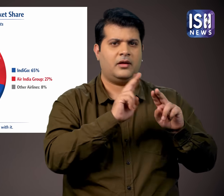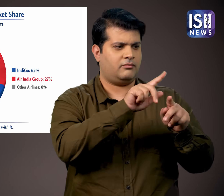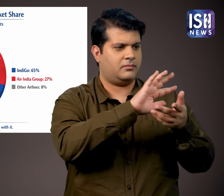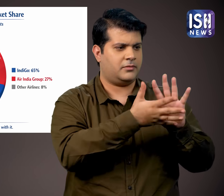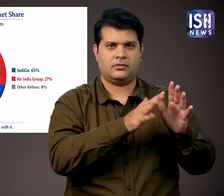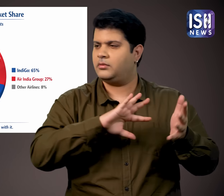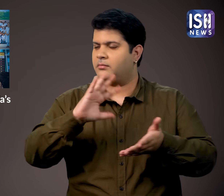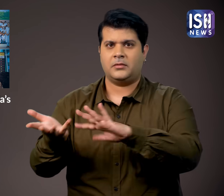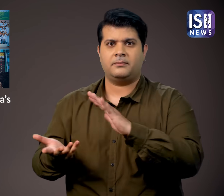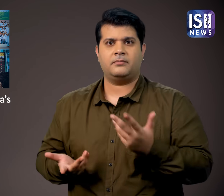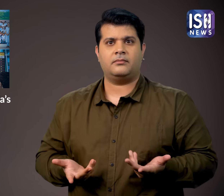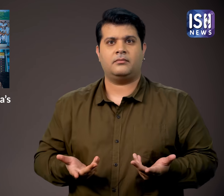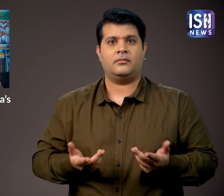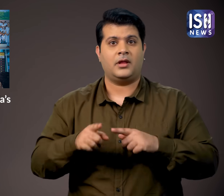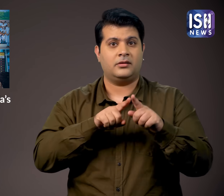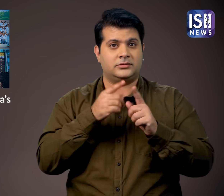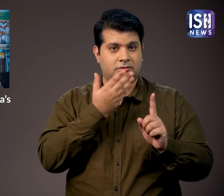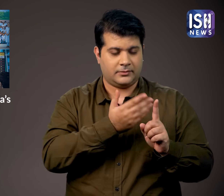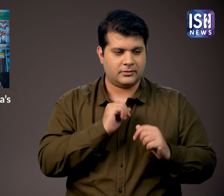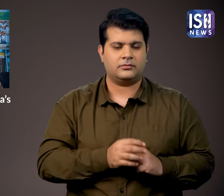If IndiGo breaks, public suffers.